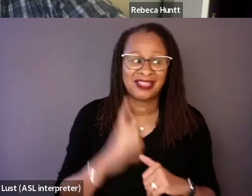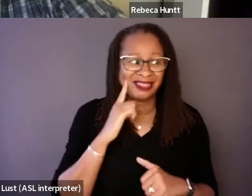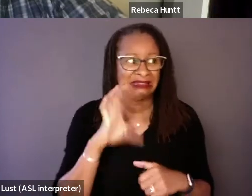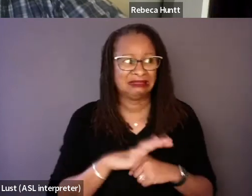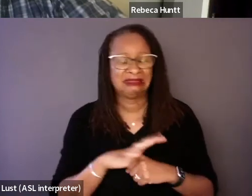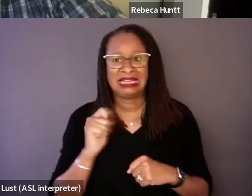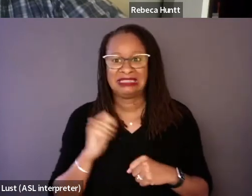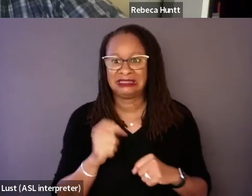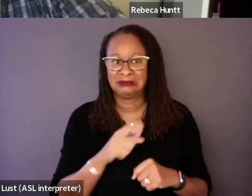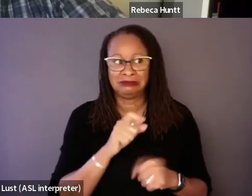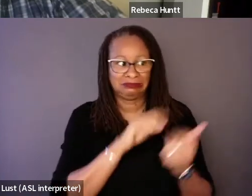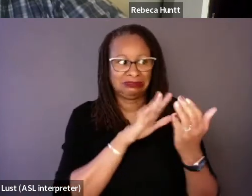showing it to them.